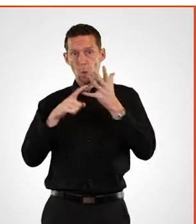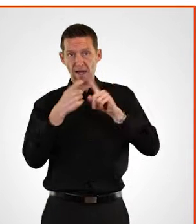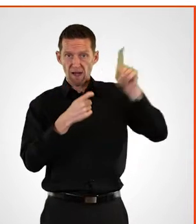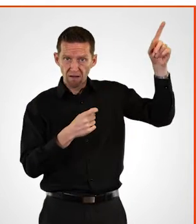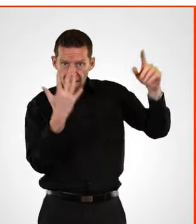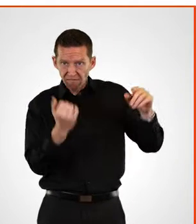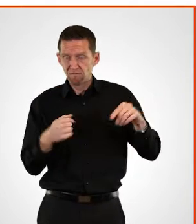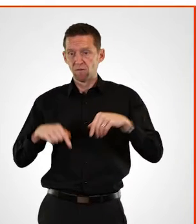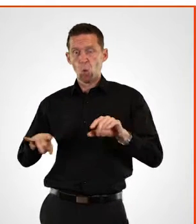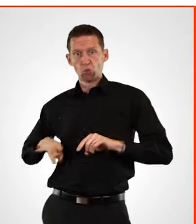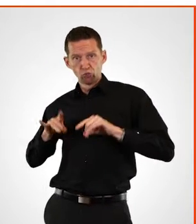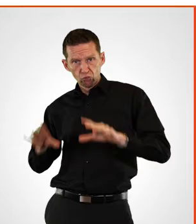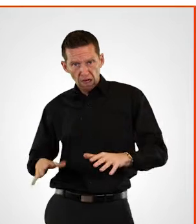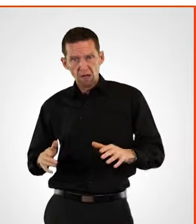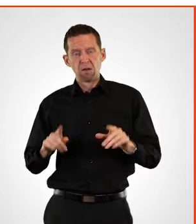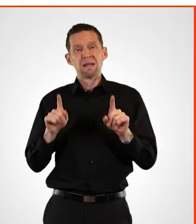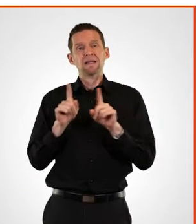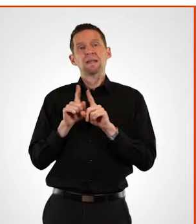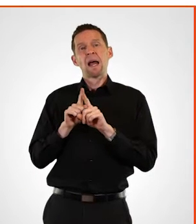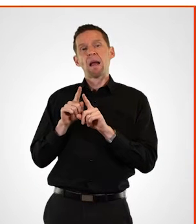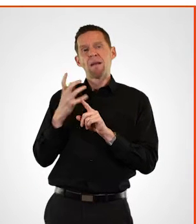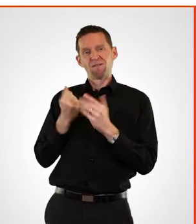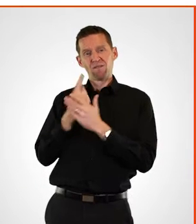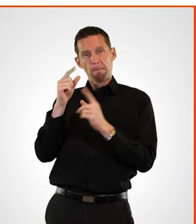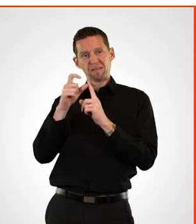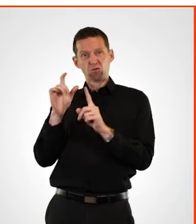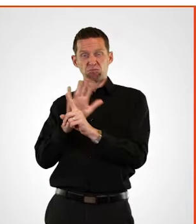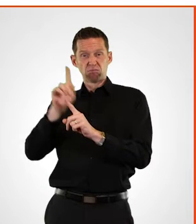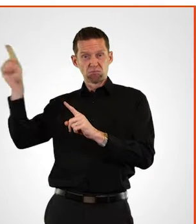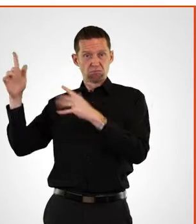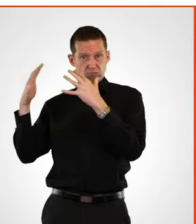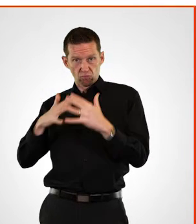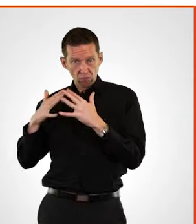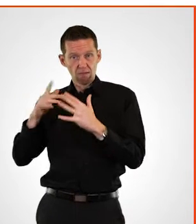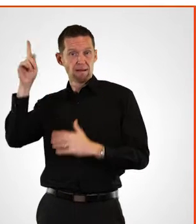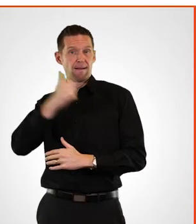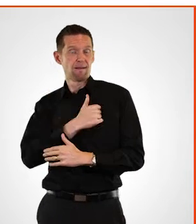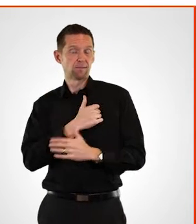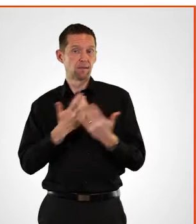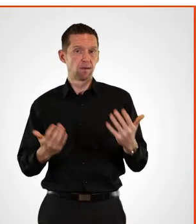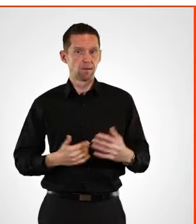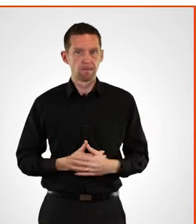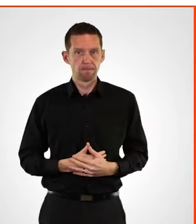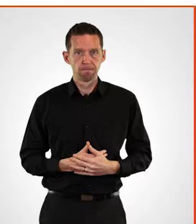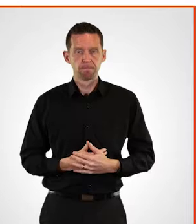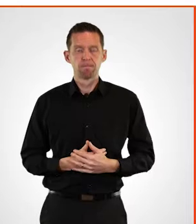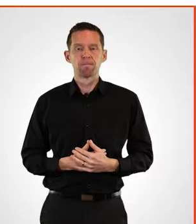We hear this in the UK, we hear this here in Australia, we have the same percentage in the United States and Canada.